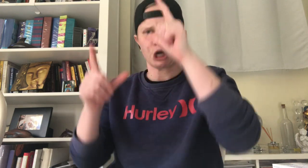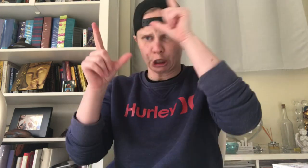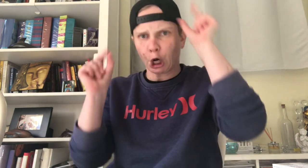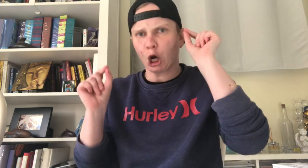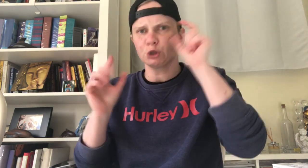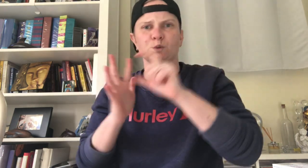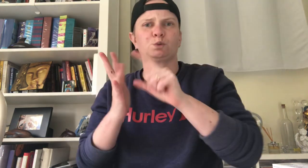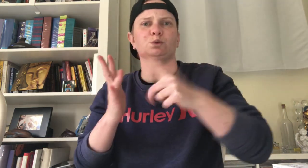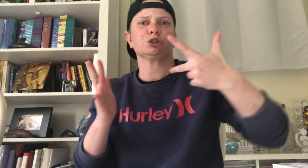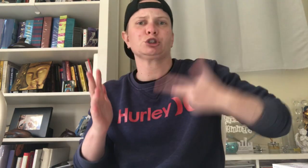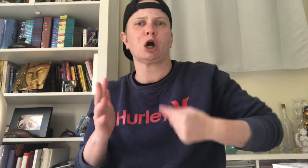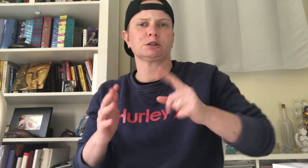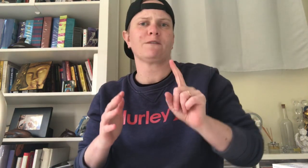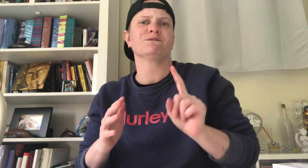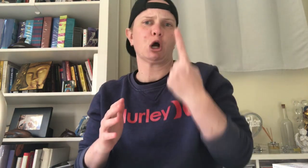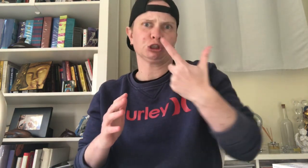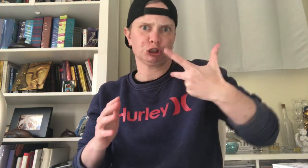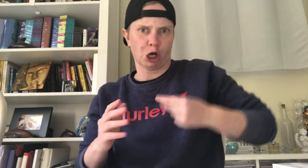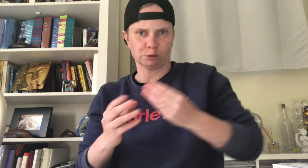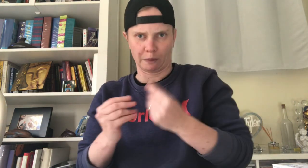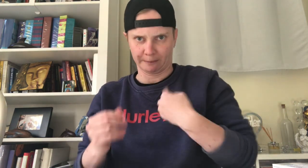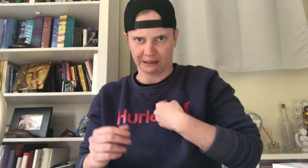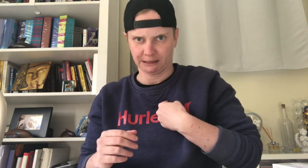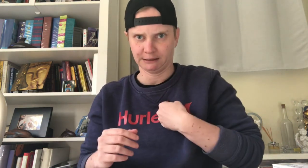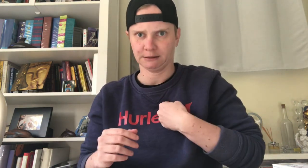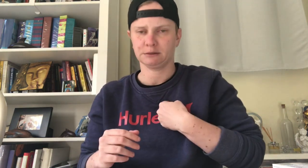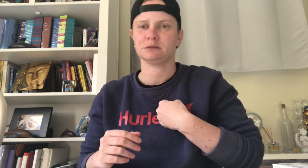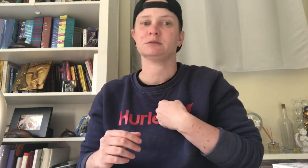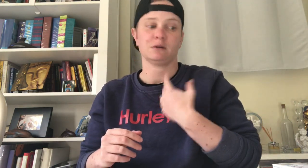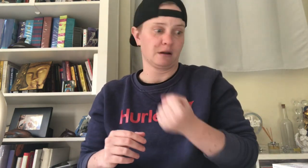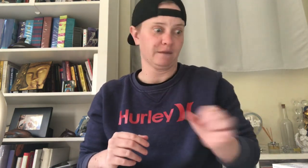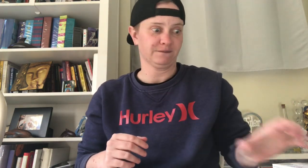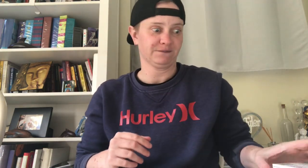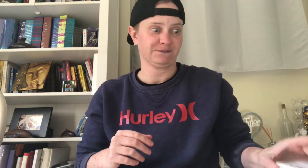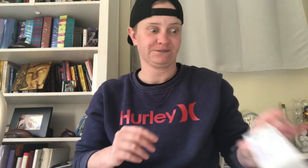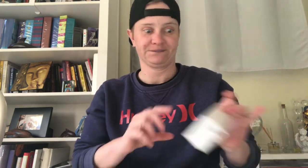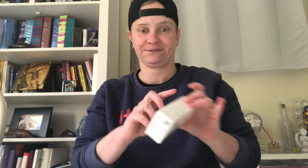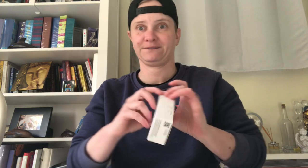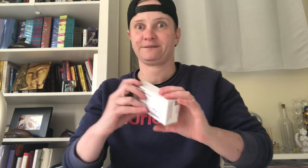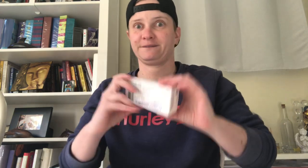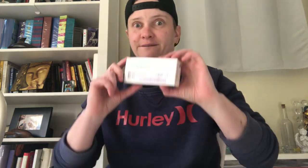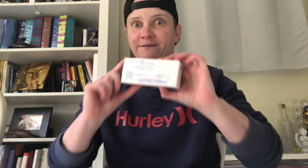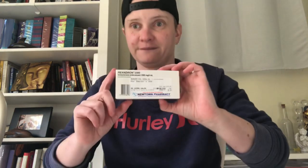their own nurse within clinic who will provide me the first shot So here it is....